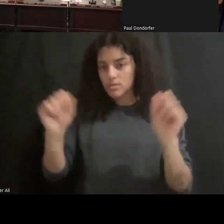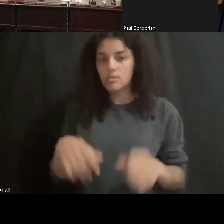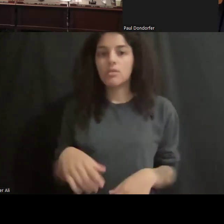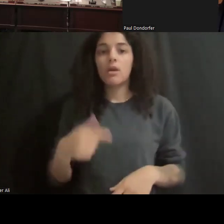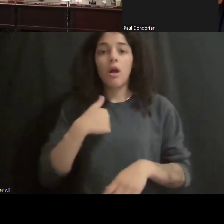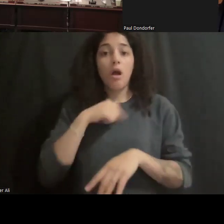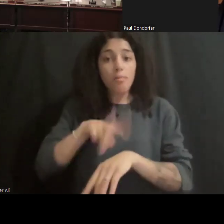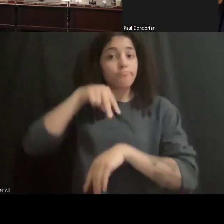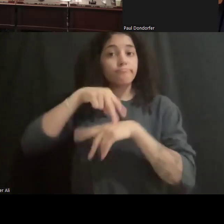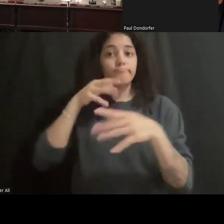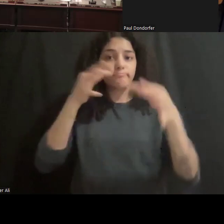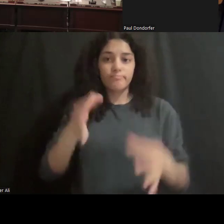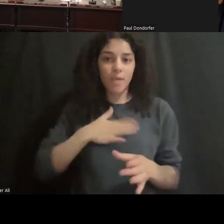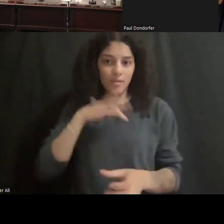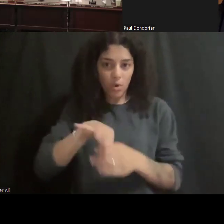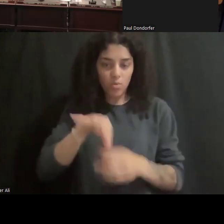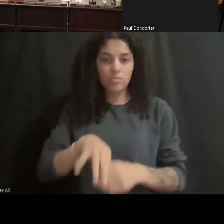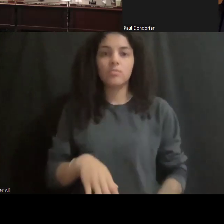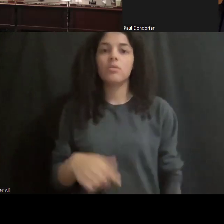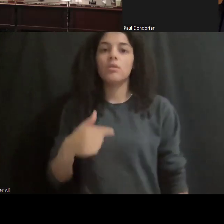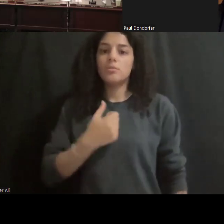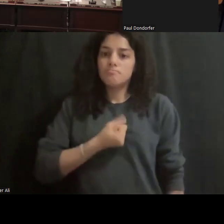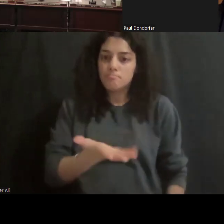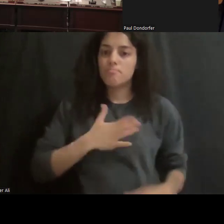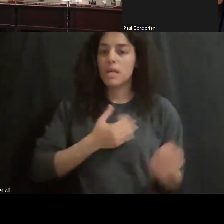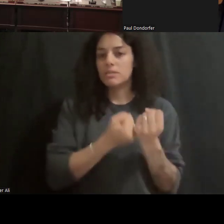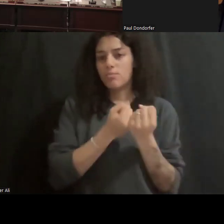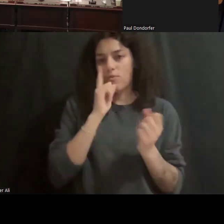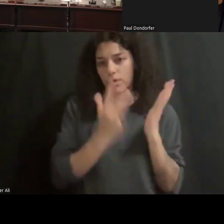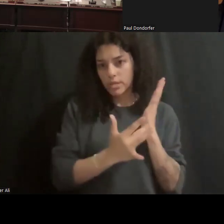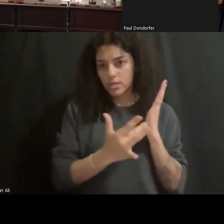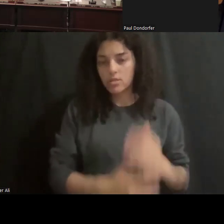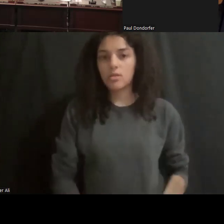to to explain my vote on this referral and express my support for it In my own town the town of